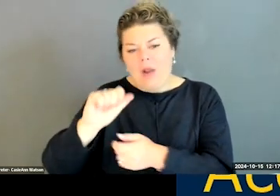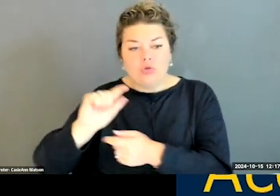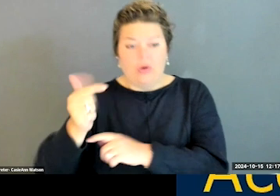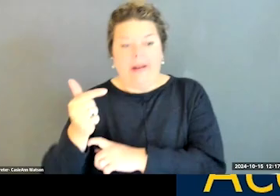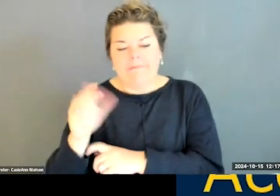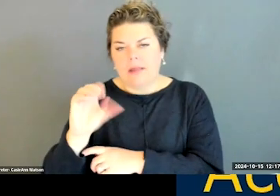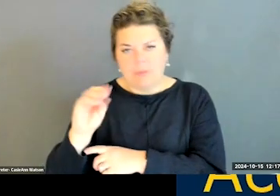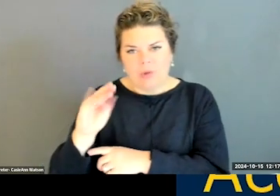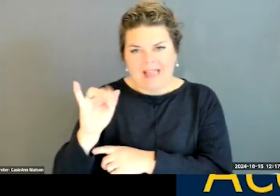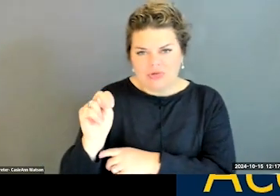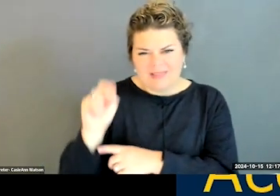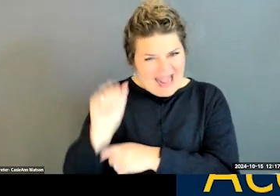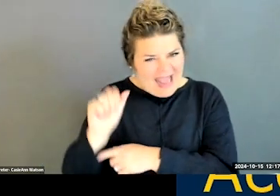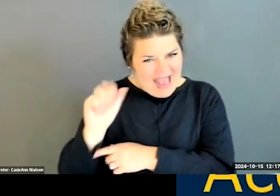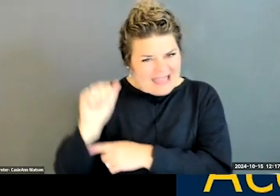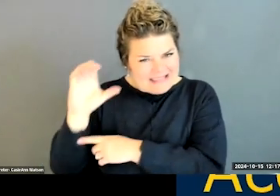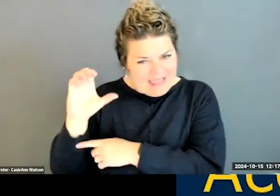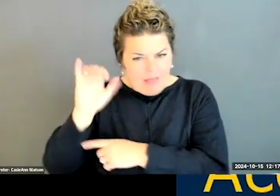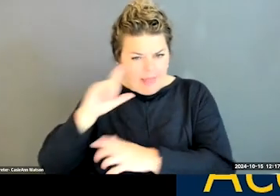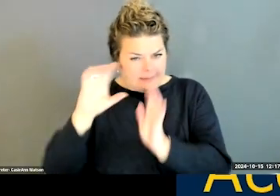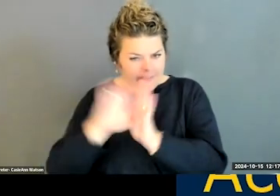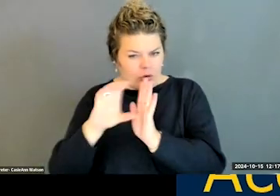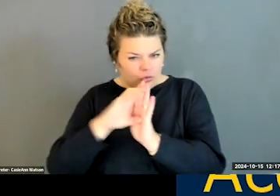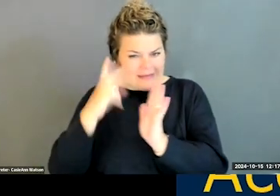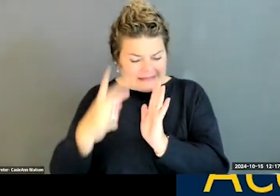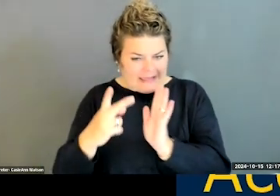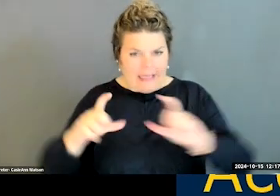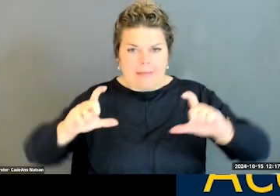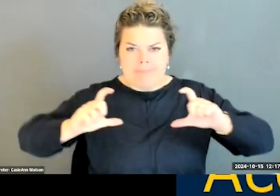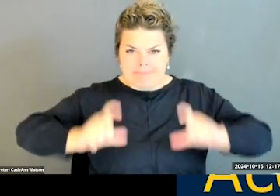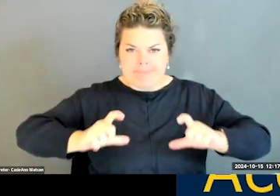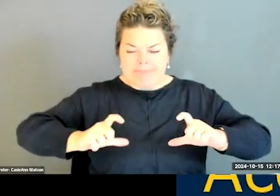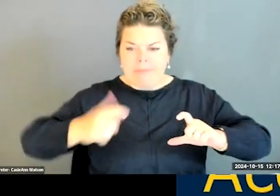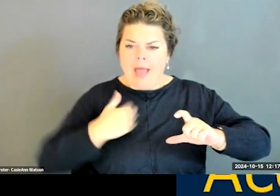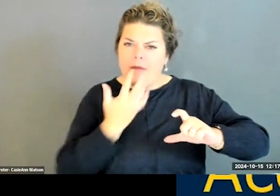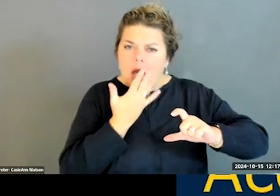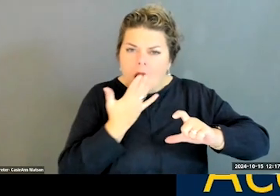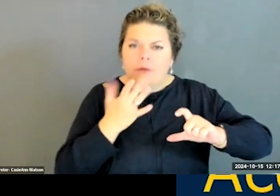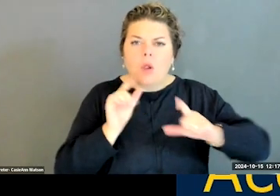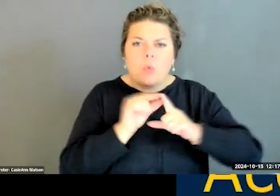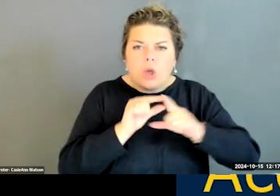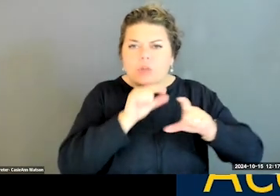So AAC is this image that we have here. It's a tablet that's covered in colorful words and images,